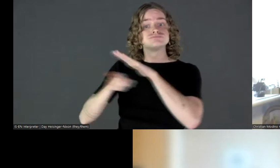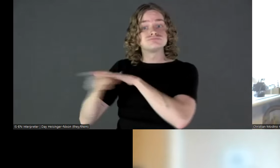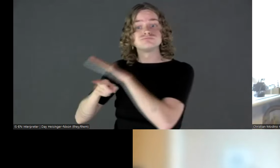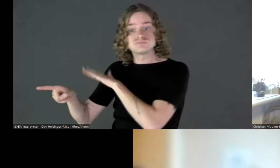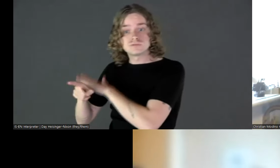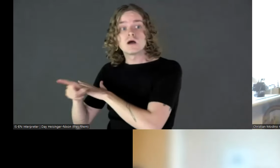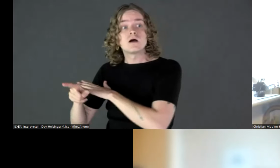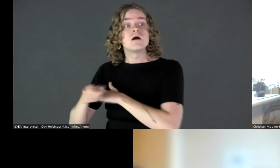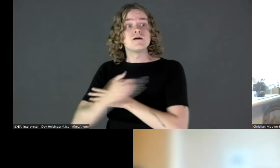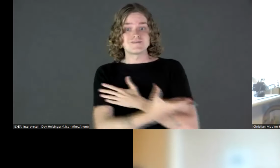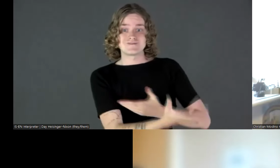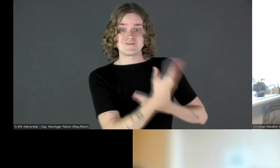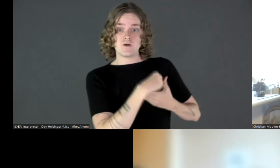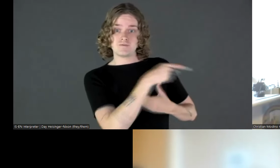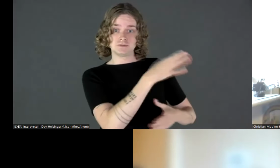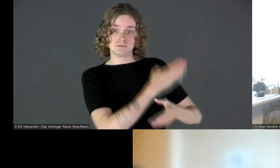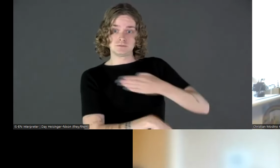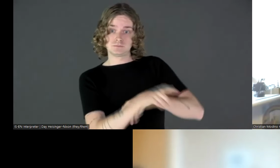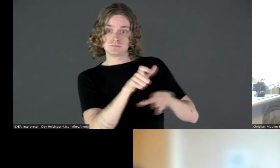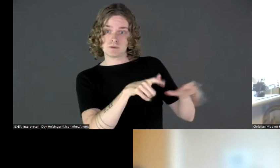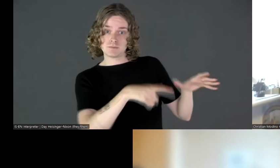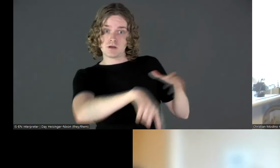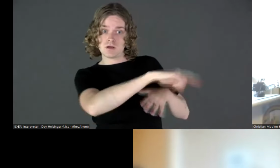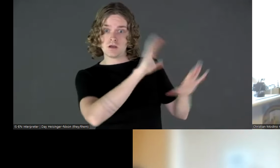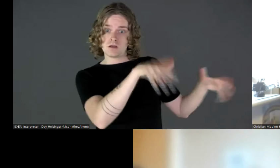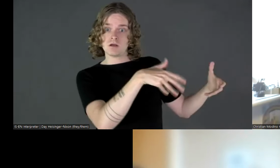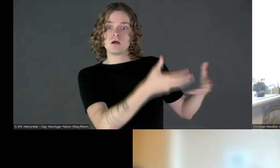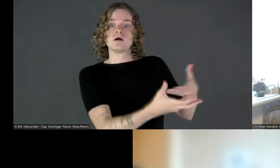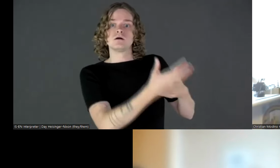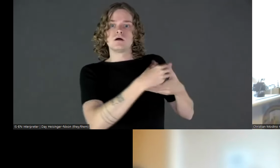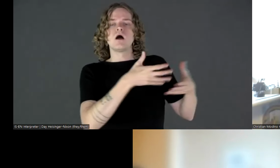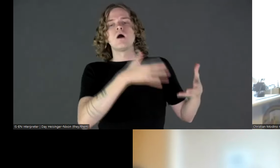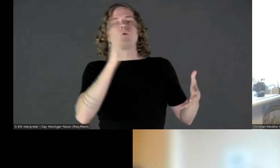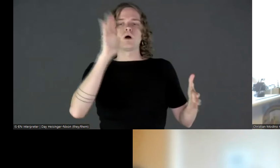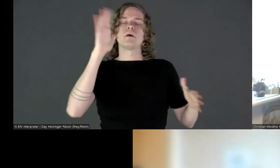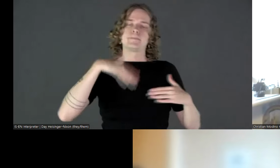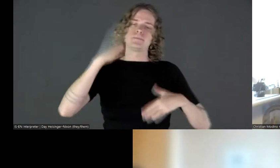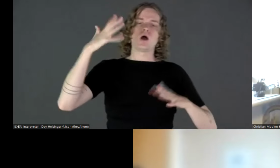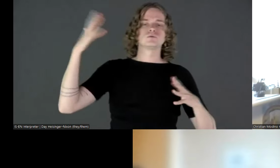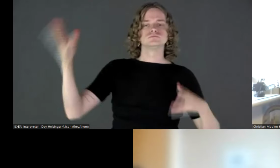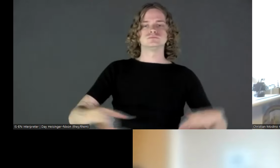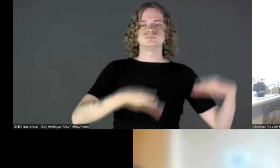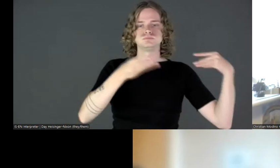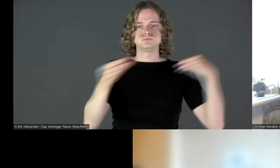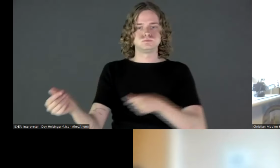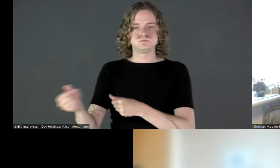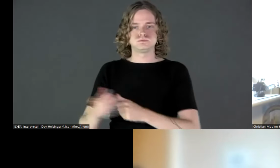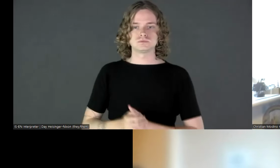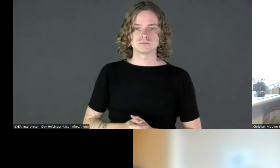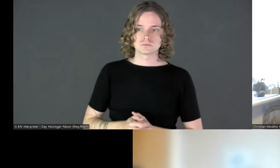It was also another problem was to develop with the donors a fast tracking mechanism. No wonder